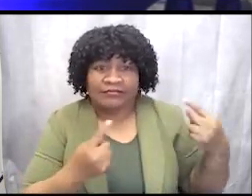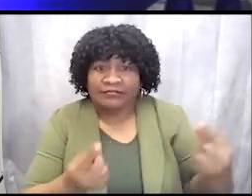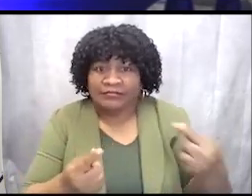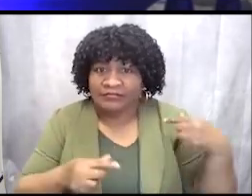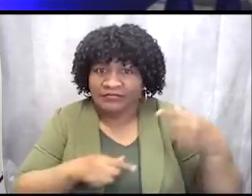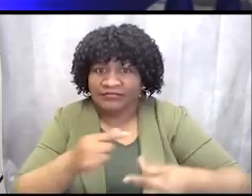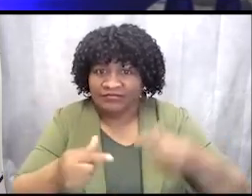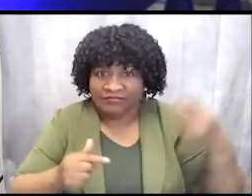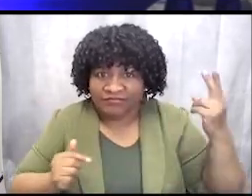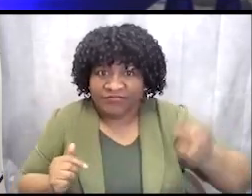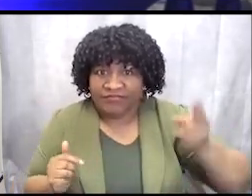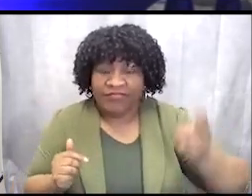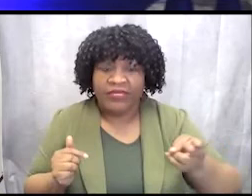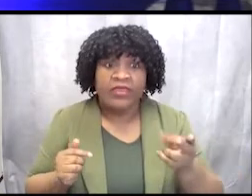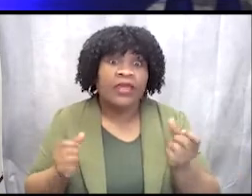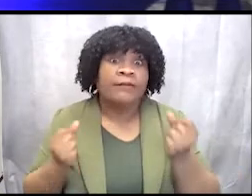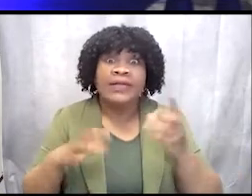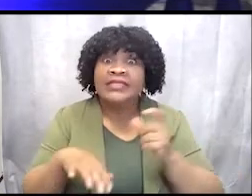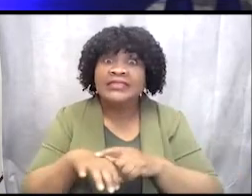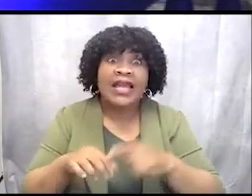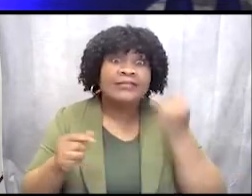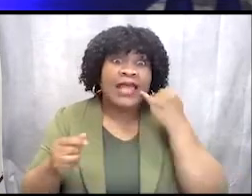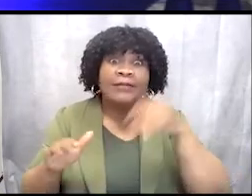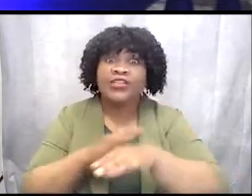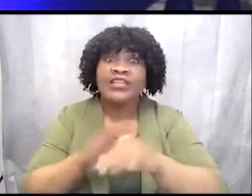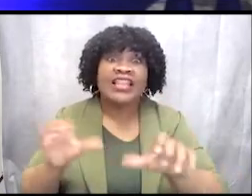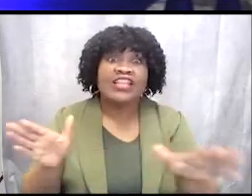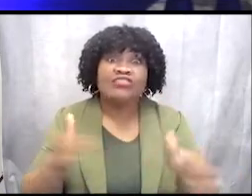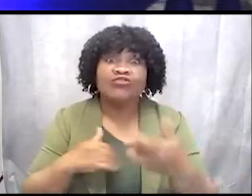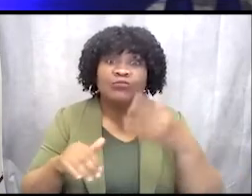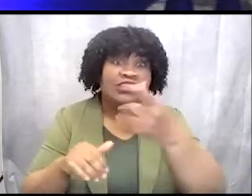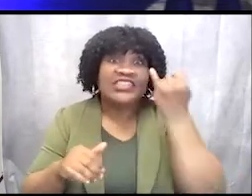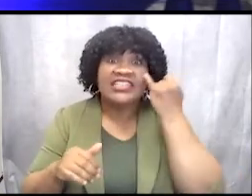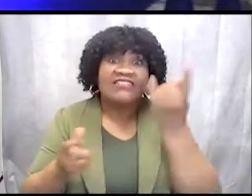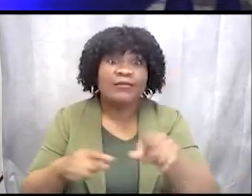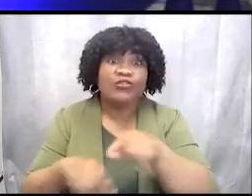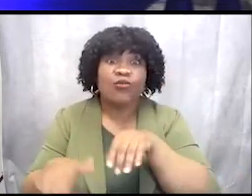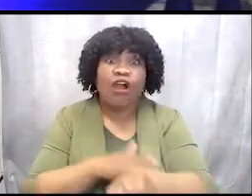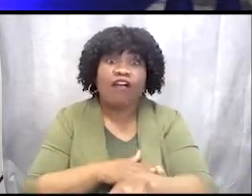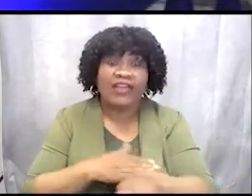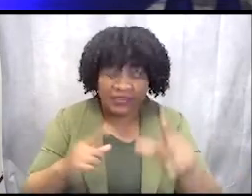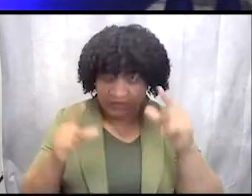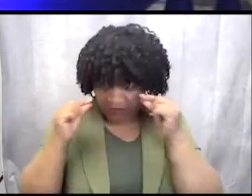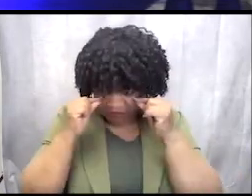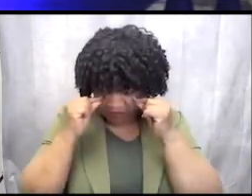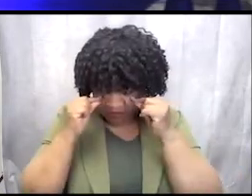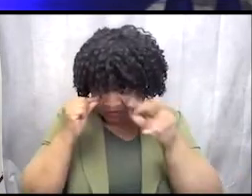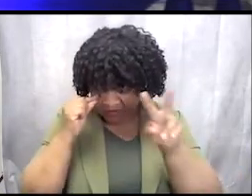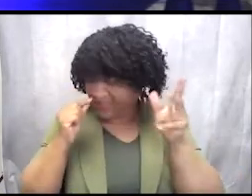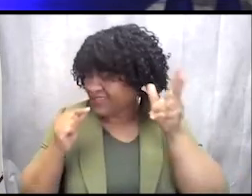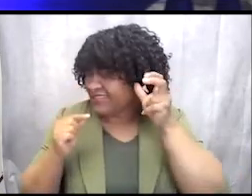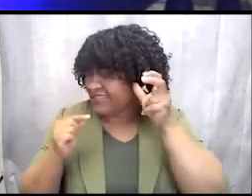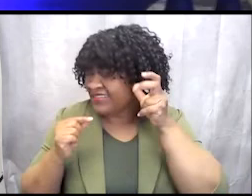In many of our schools today, you could close your eyes and the teacher might seem like it's still 1950,